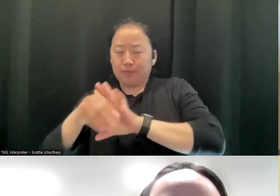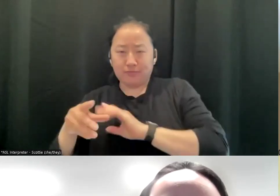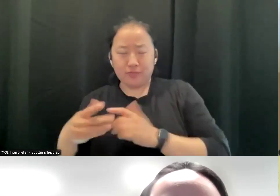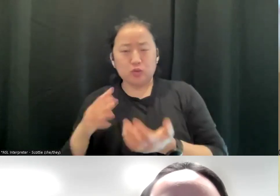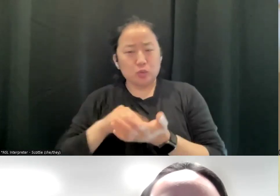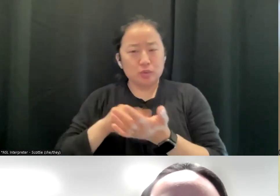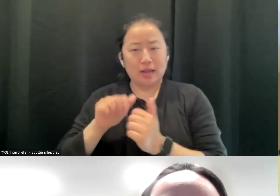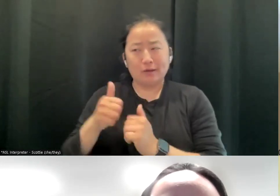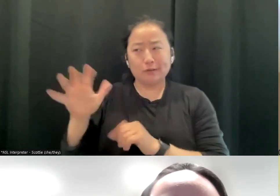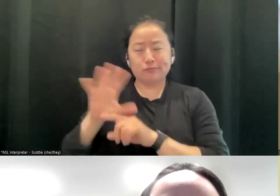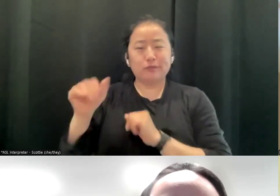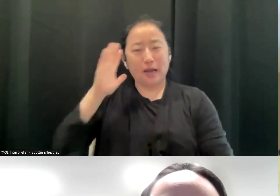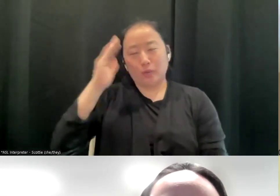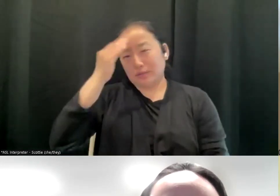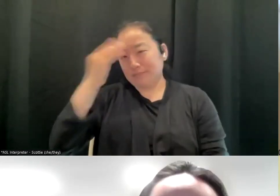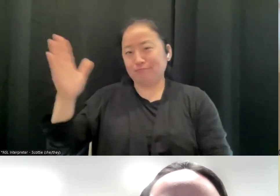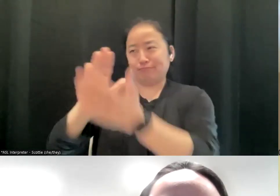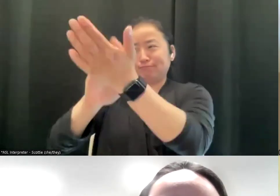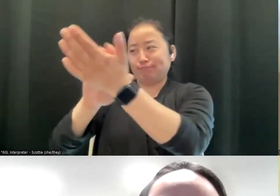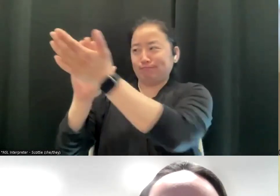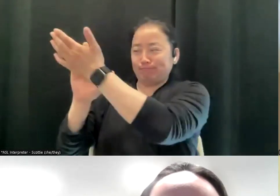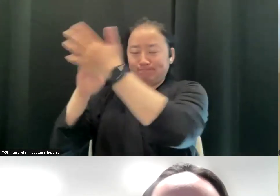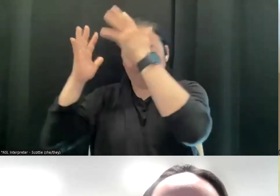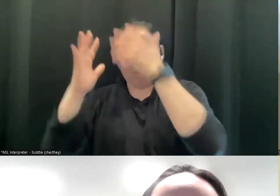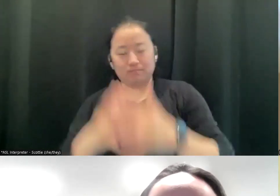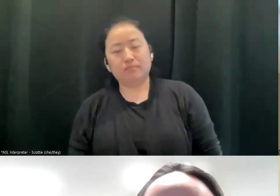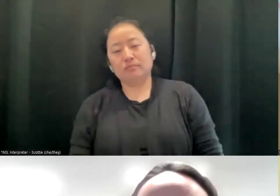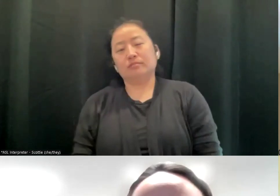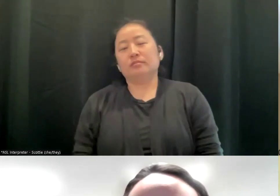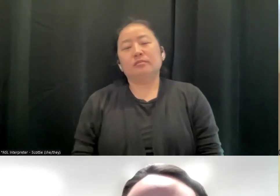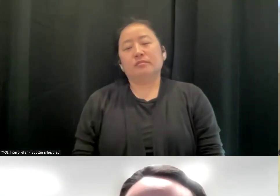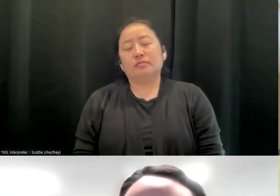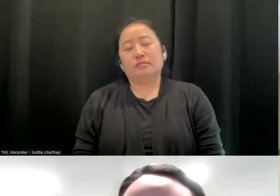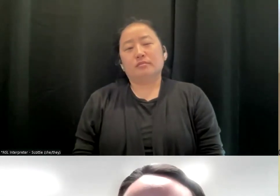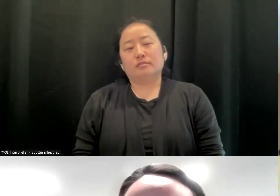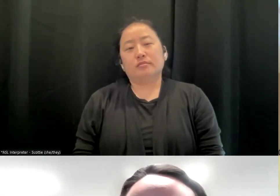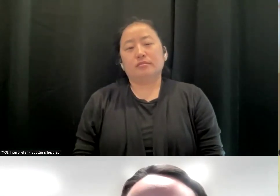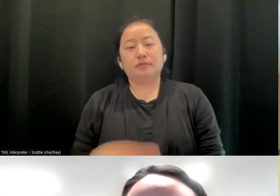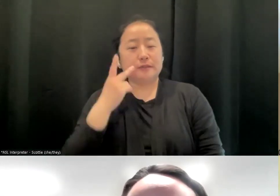definitely love to give them both a shout out. >> Laura: So I'm seeing some great examples